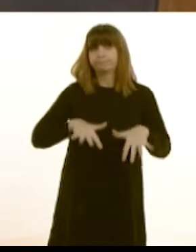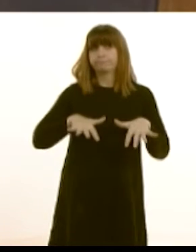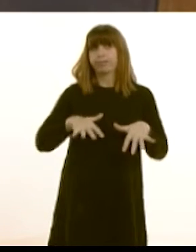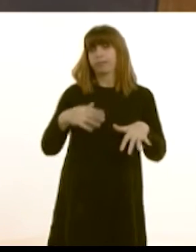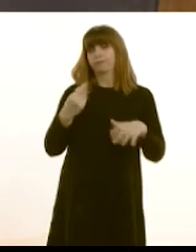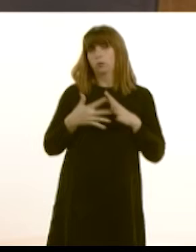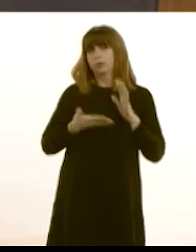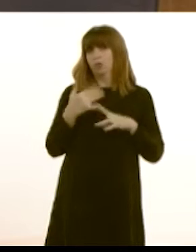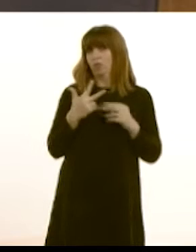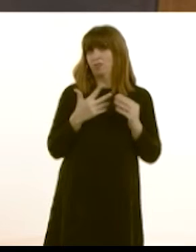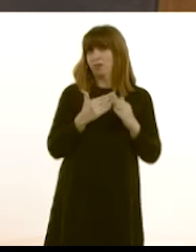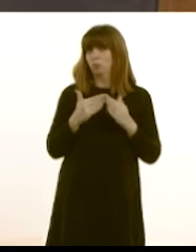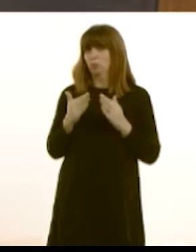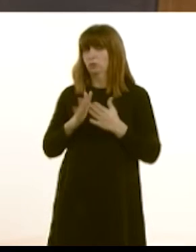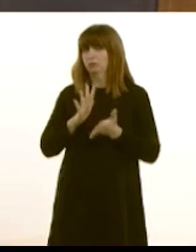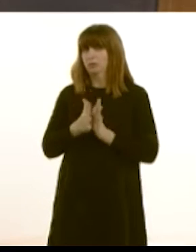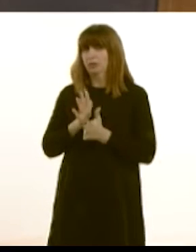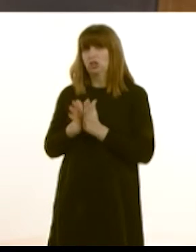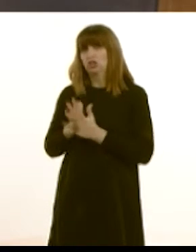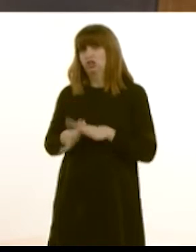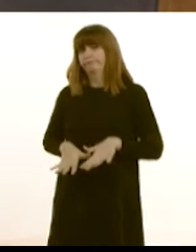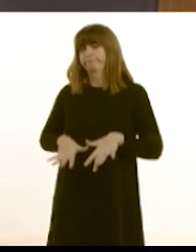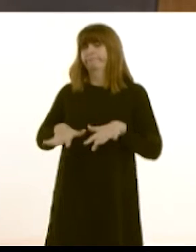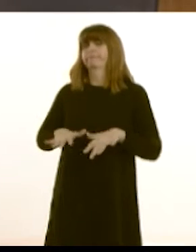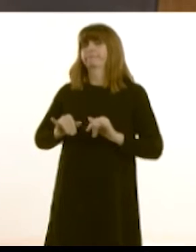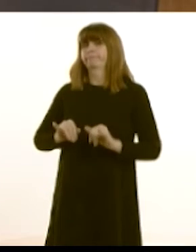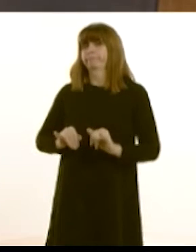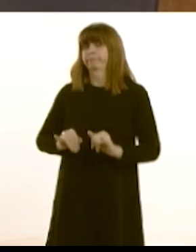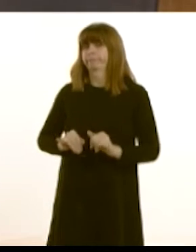last few weeksóawful, of course, for those people who are involved, and of course heartbreaking.